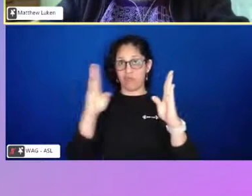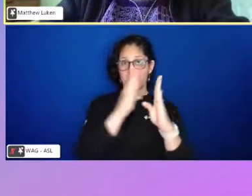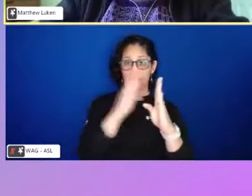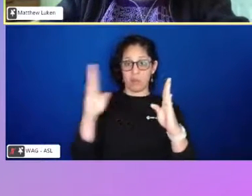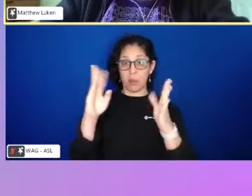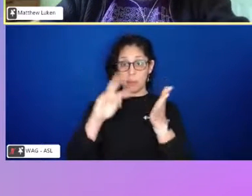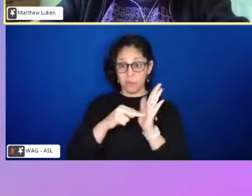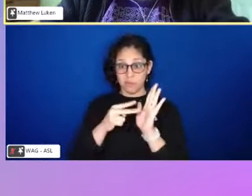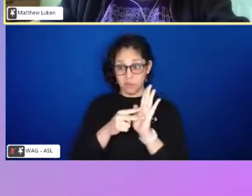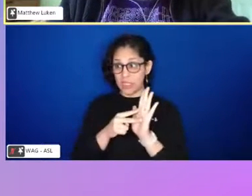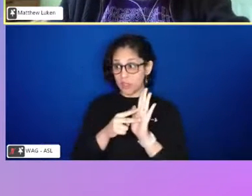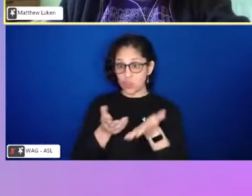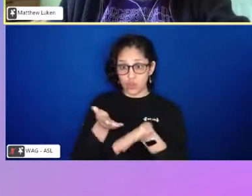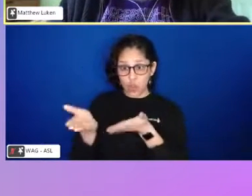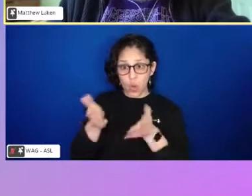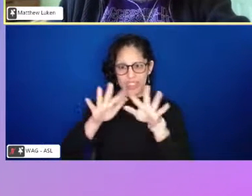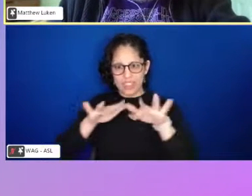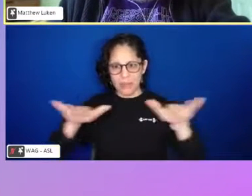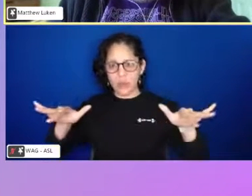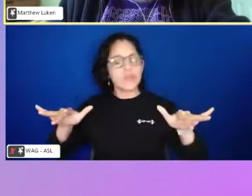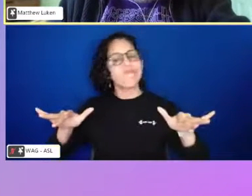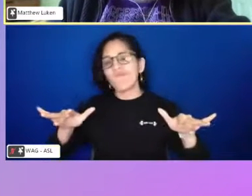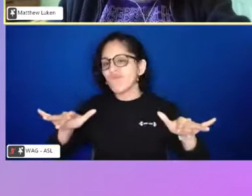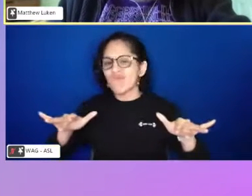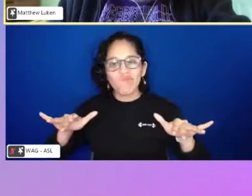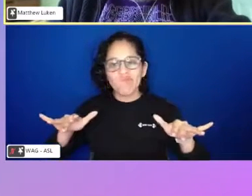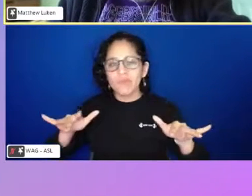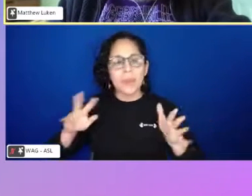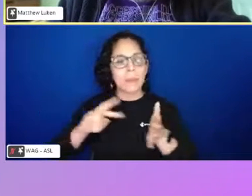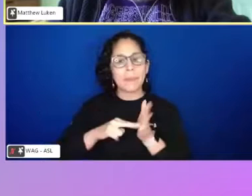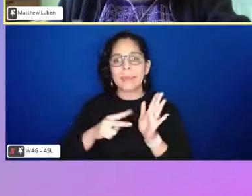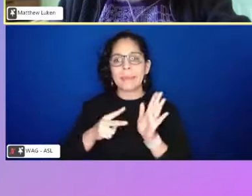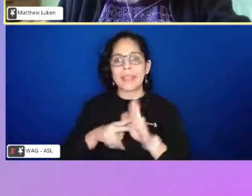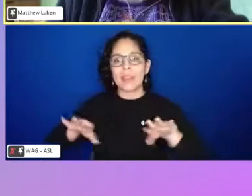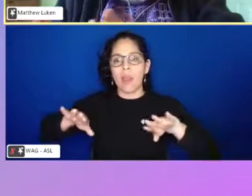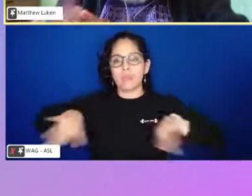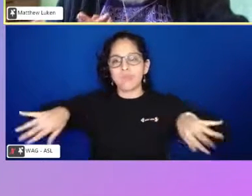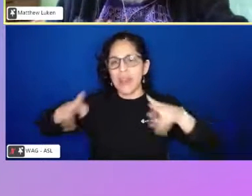diversity and complexity. Therefore its leading to